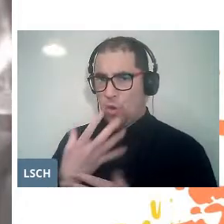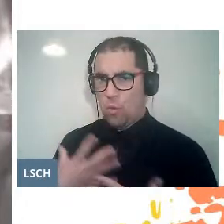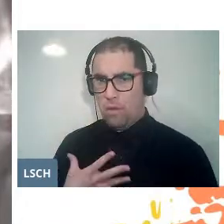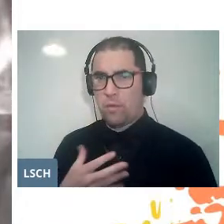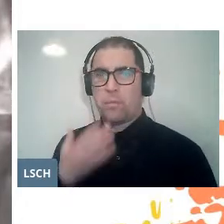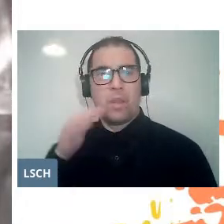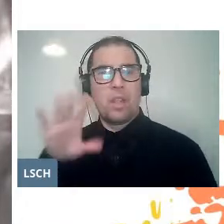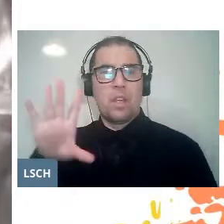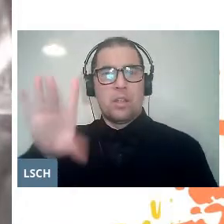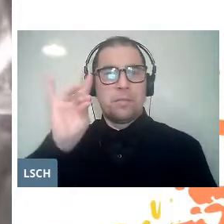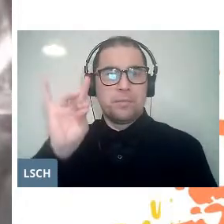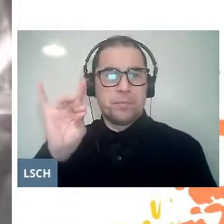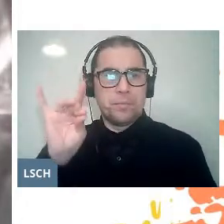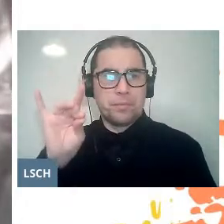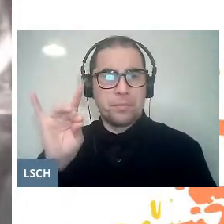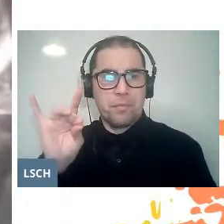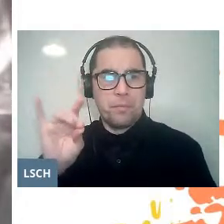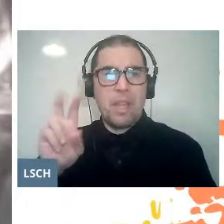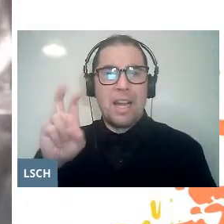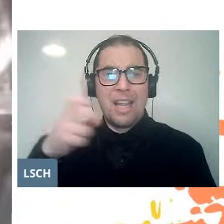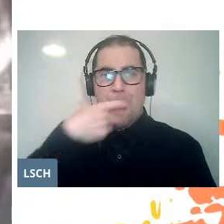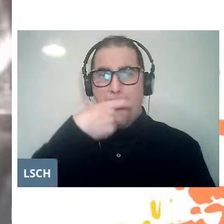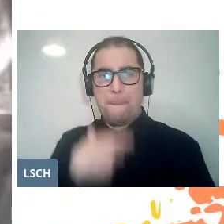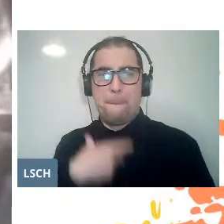of the subjective element over form.